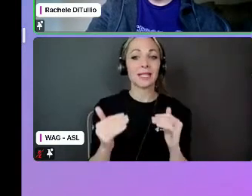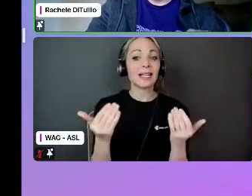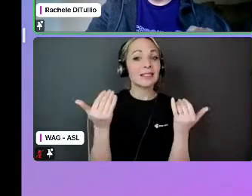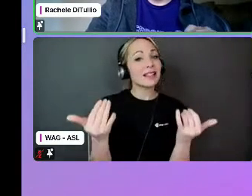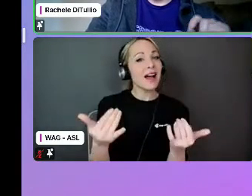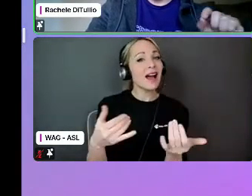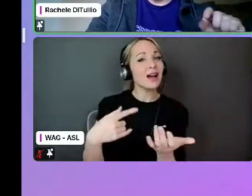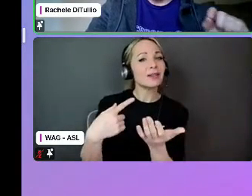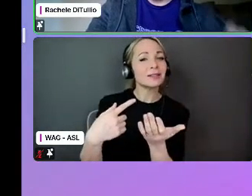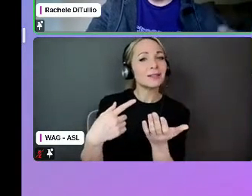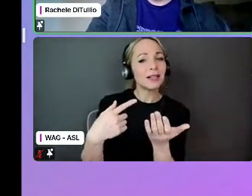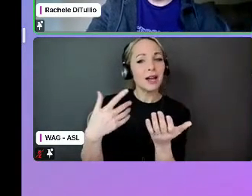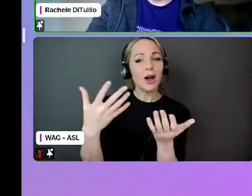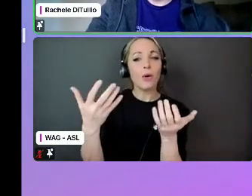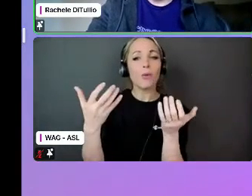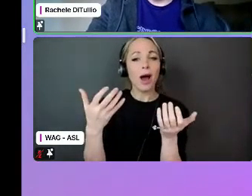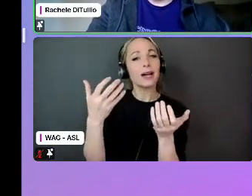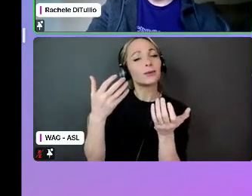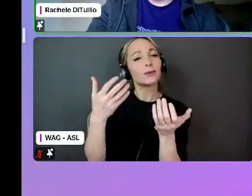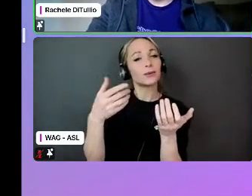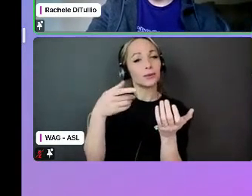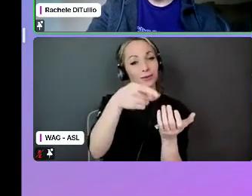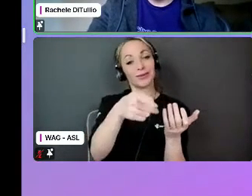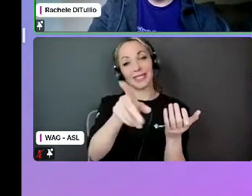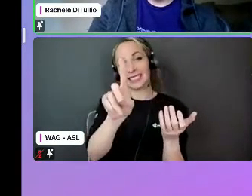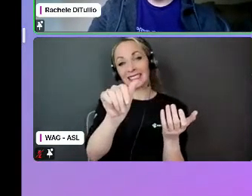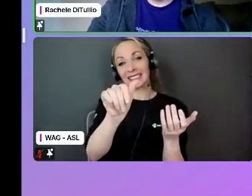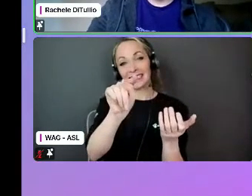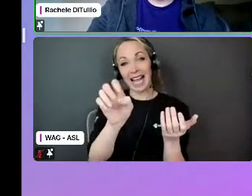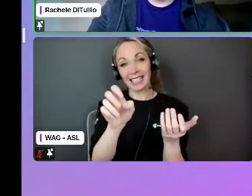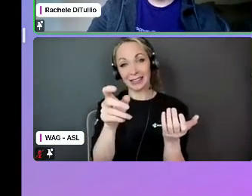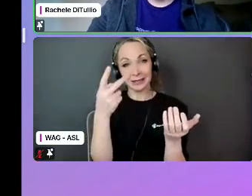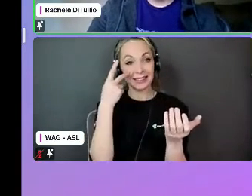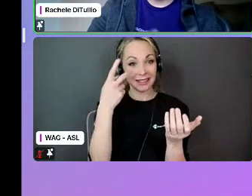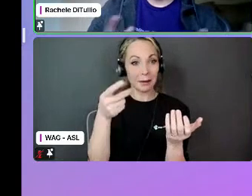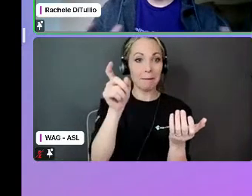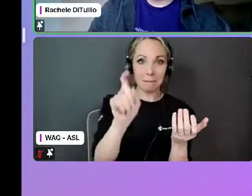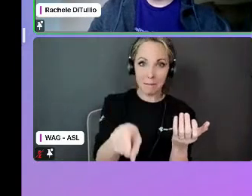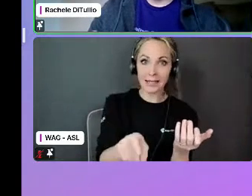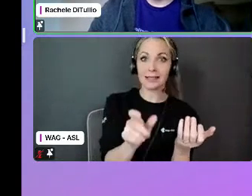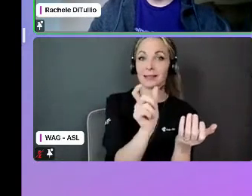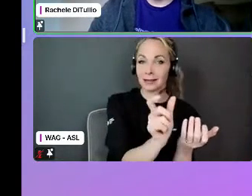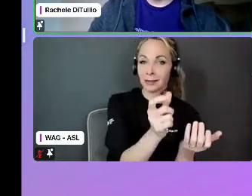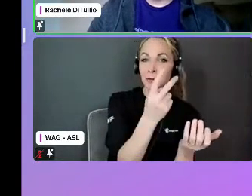don't want to rely on that. Next about how let's talk we convey to our users -- the ones who are using assistive